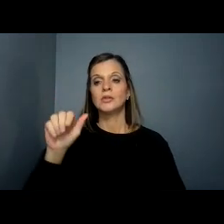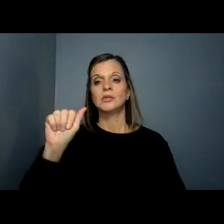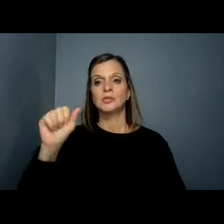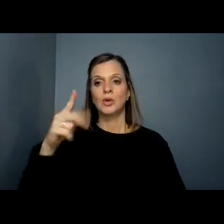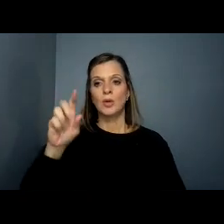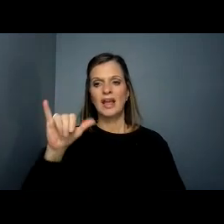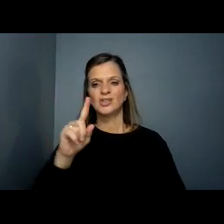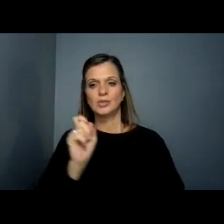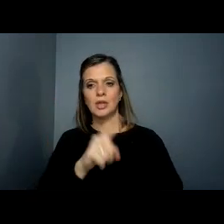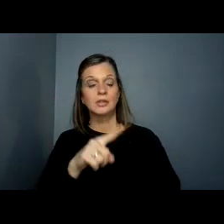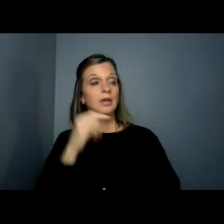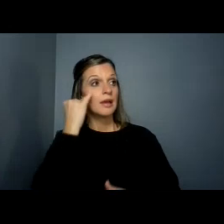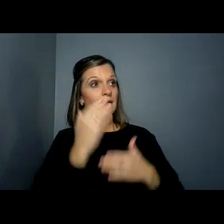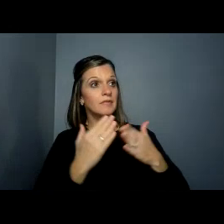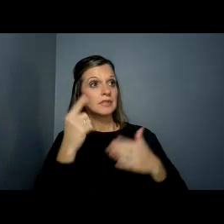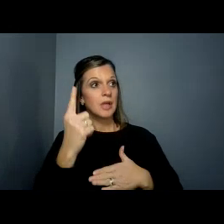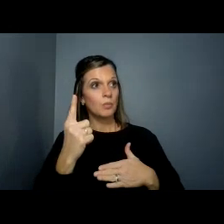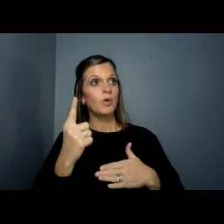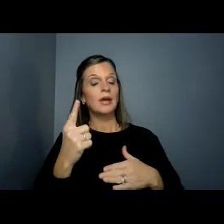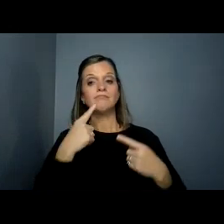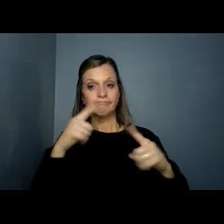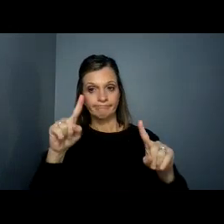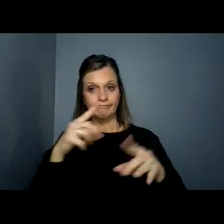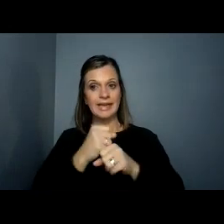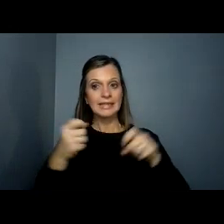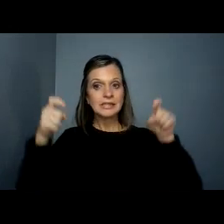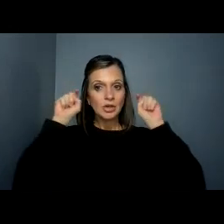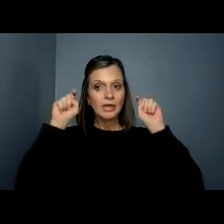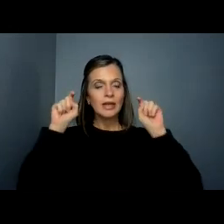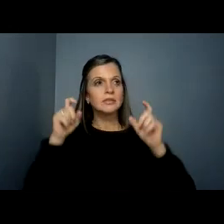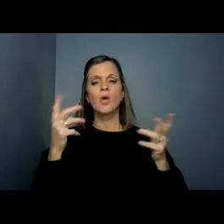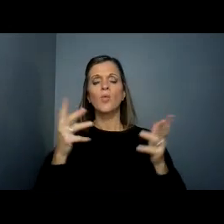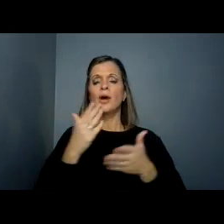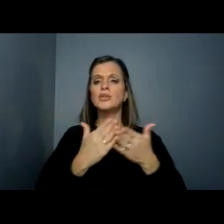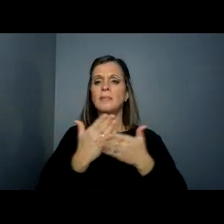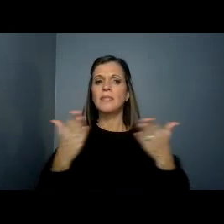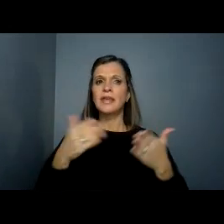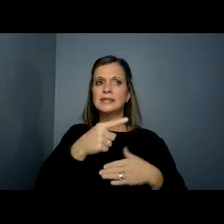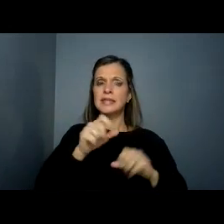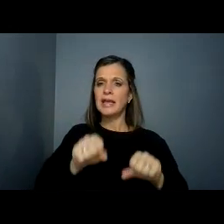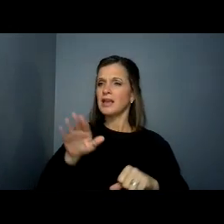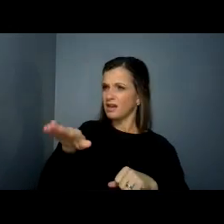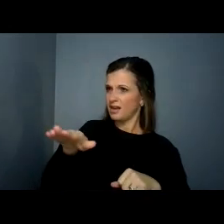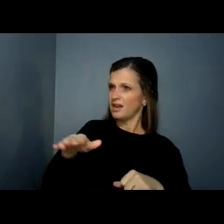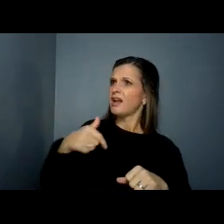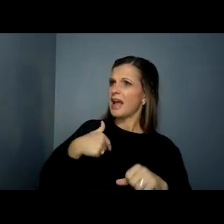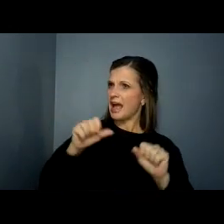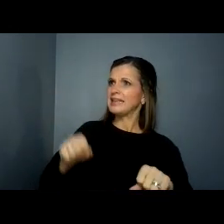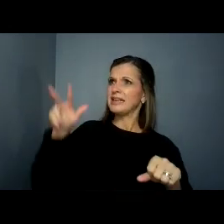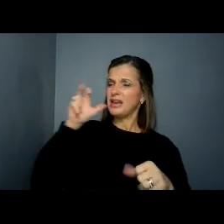what are some things they tell you that they can hear now that they haven't heard maybe in years? James Gibson 44:53 Particular audiogram.